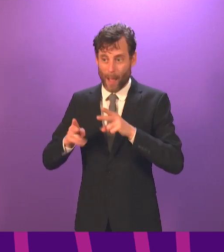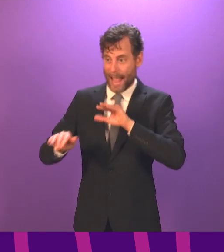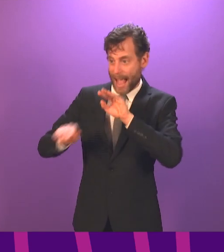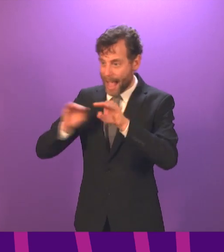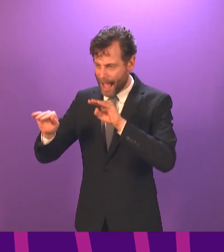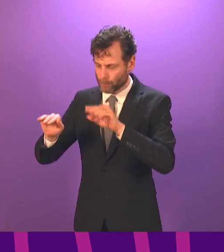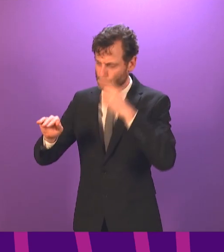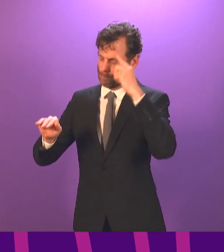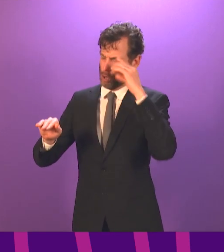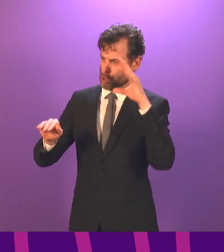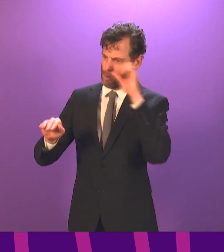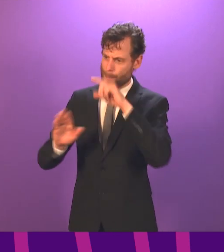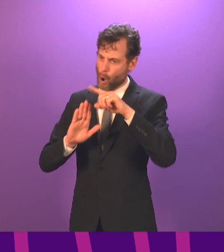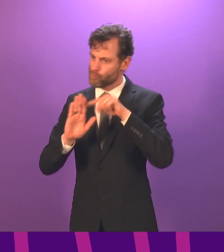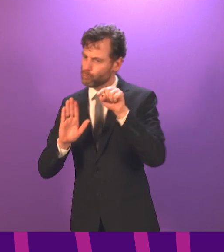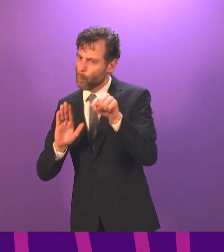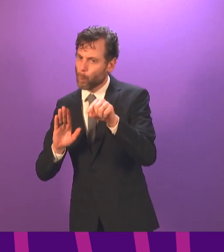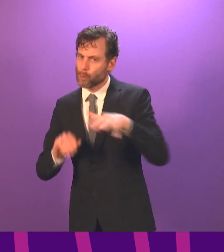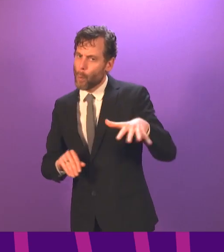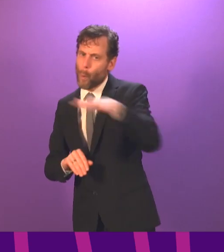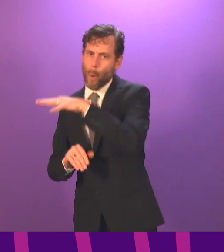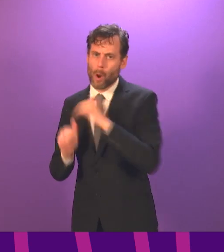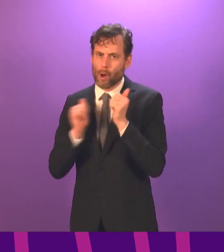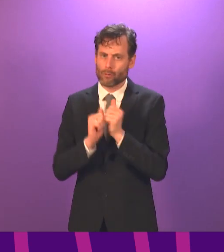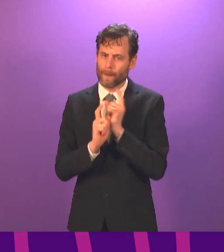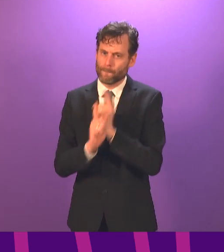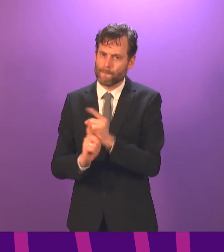confidence that they can do so. Mr Mundell made a valid point, which serves to remind us all of